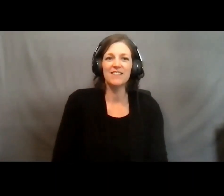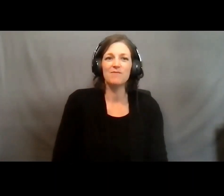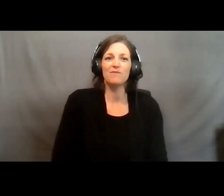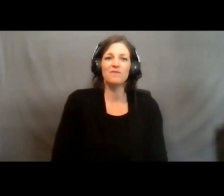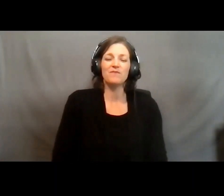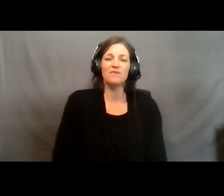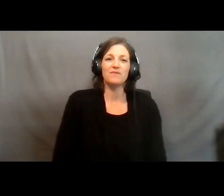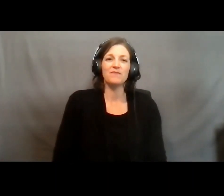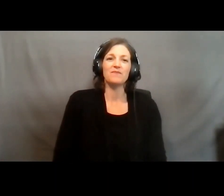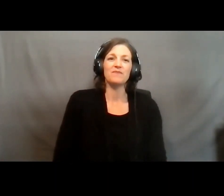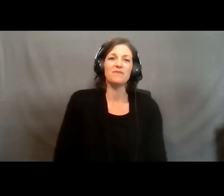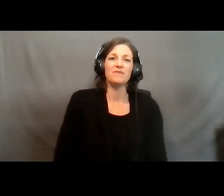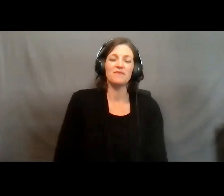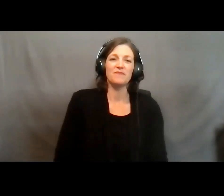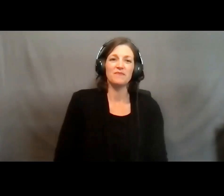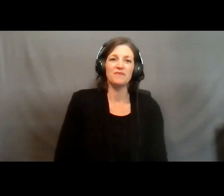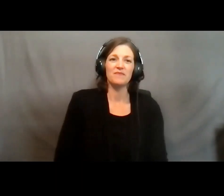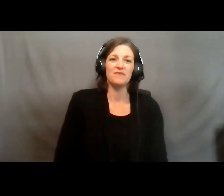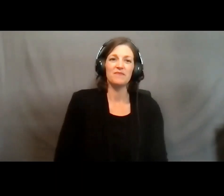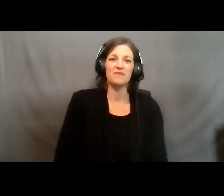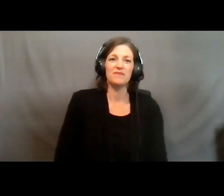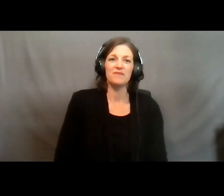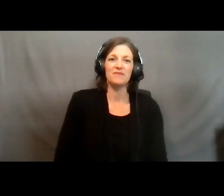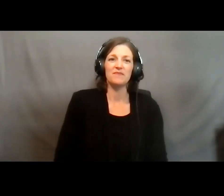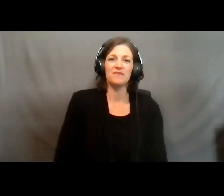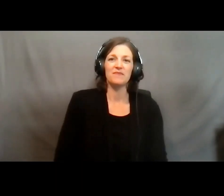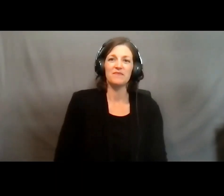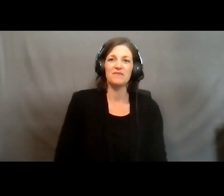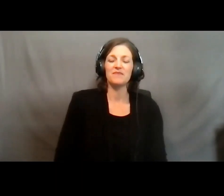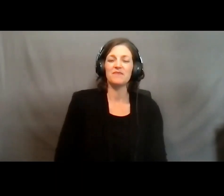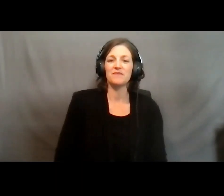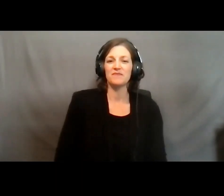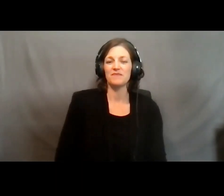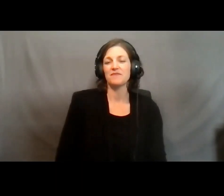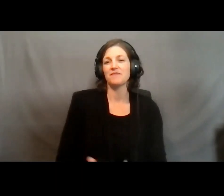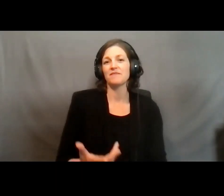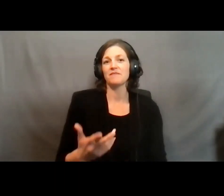13:45:29 from the opening moments. I guess we are technically